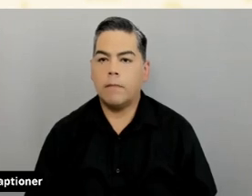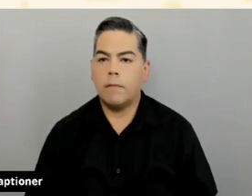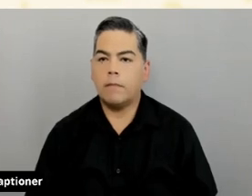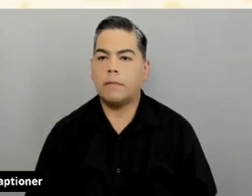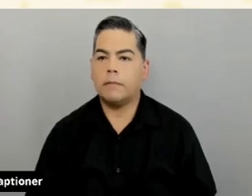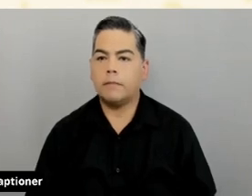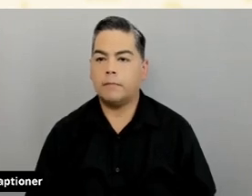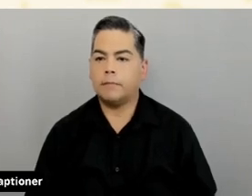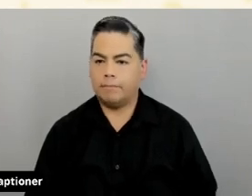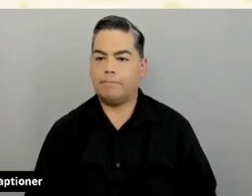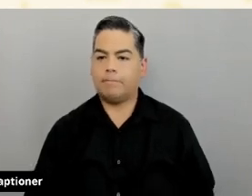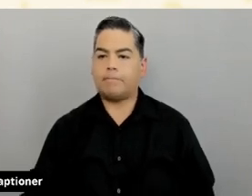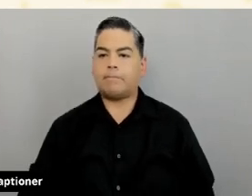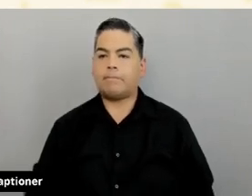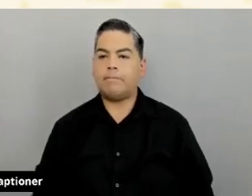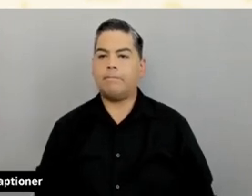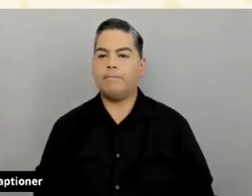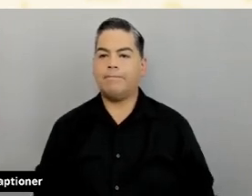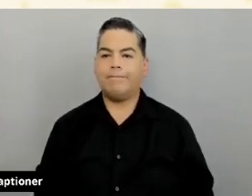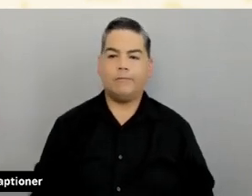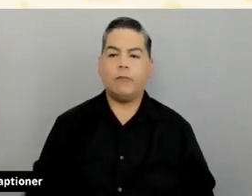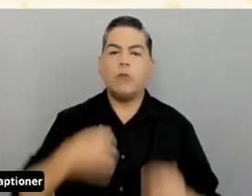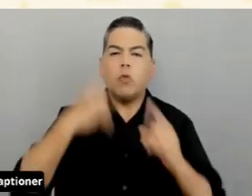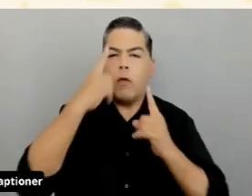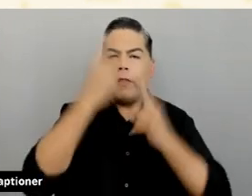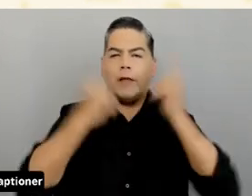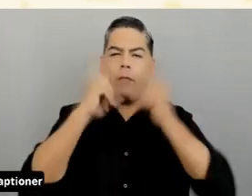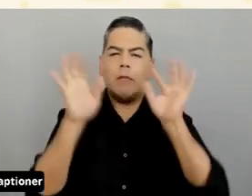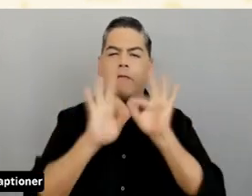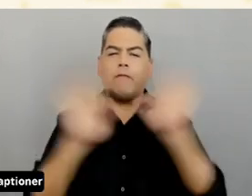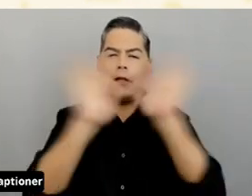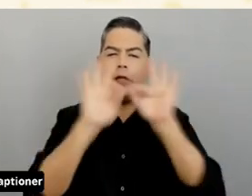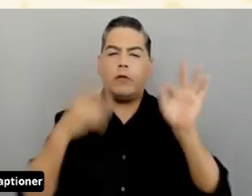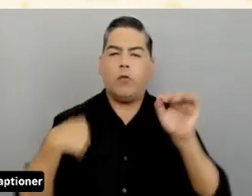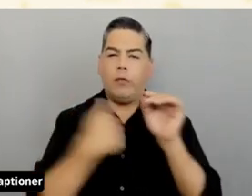Think about what will be the value that we can find